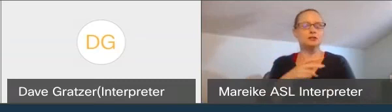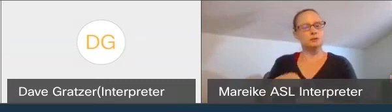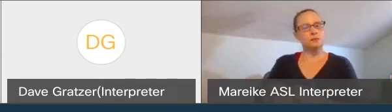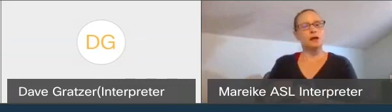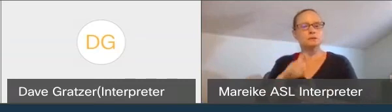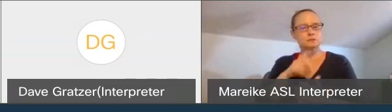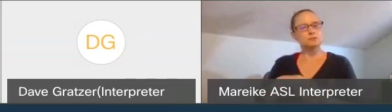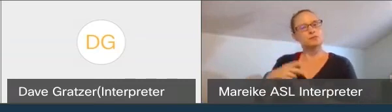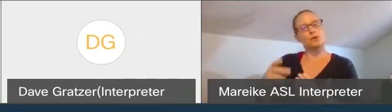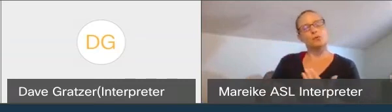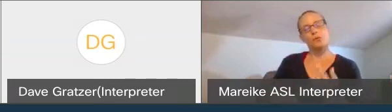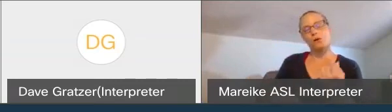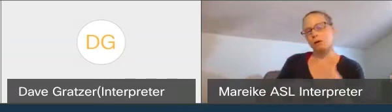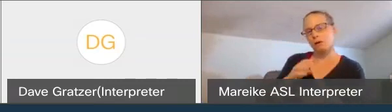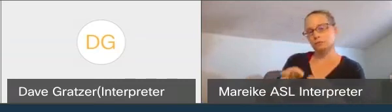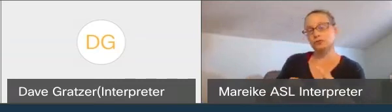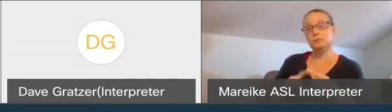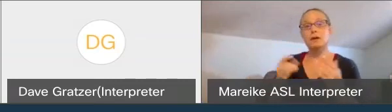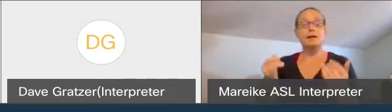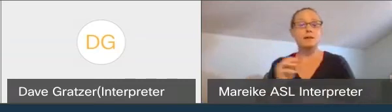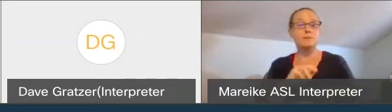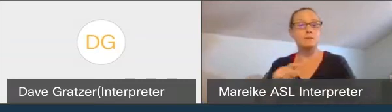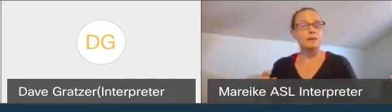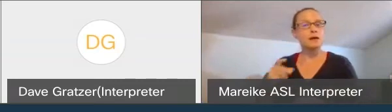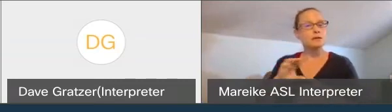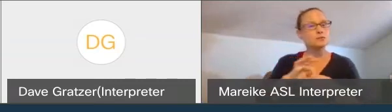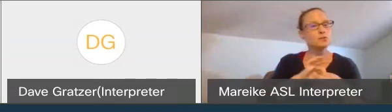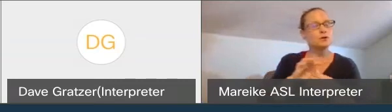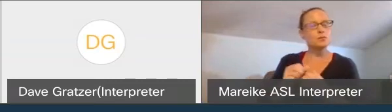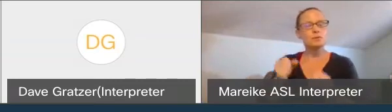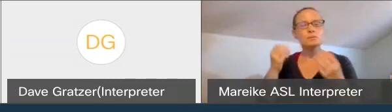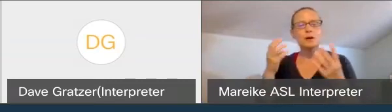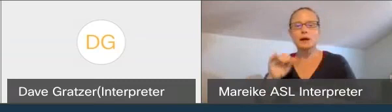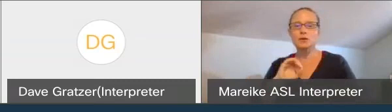Now, MAAP has coordinated and communicated with multiple IOP programs to provide the client